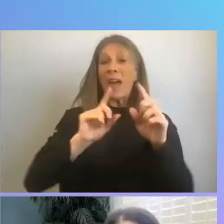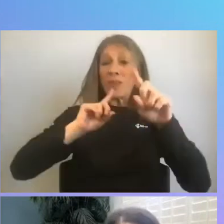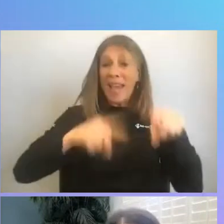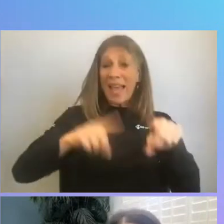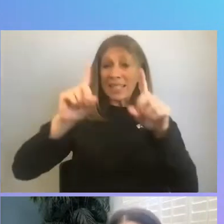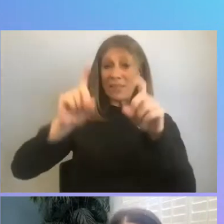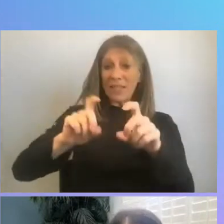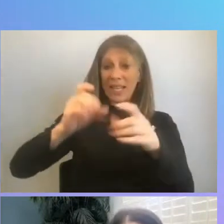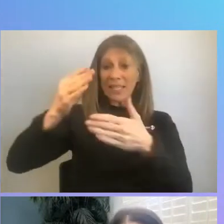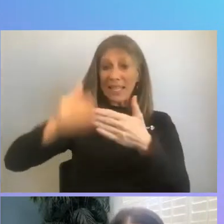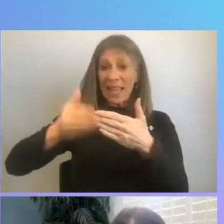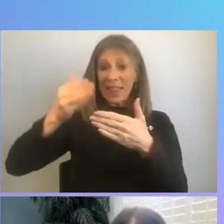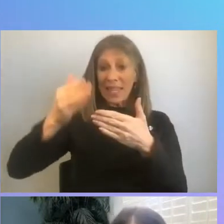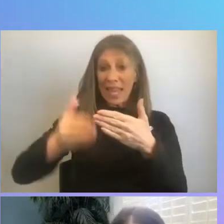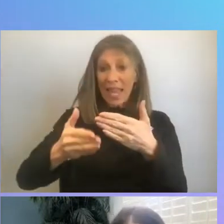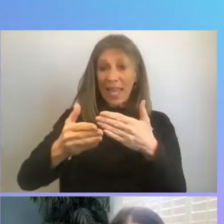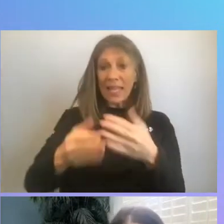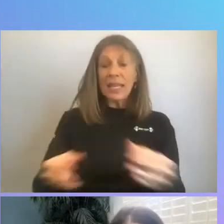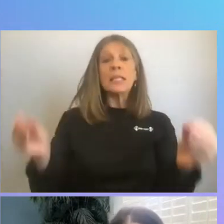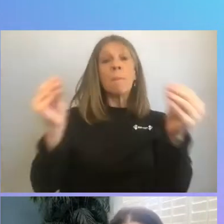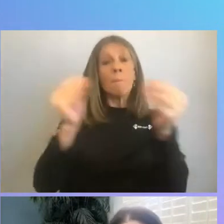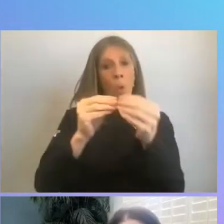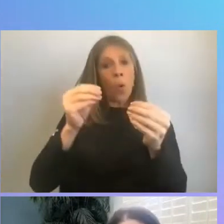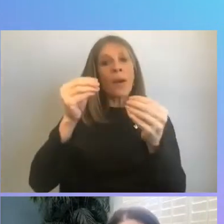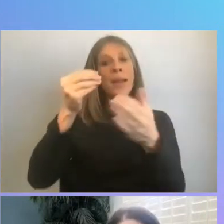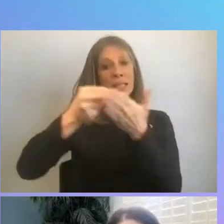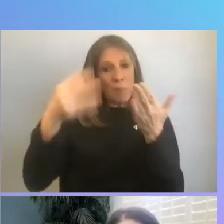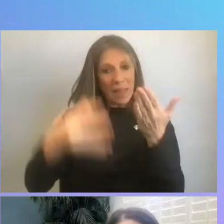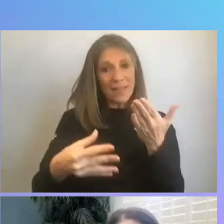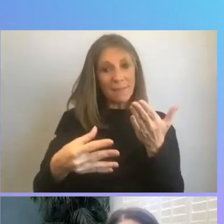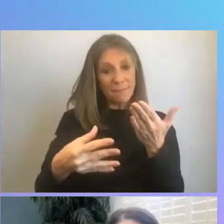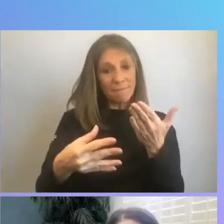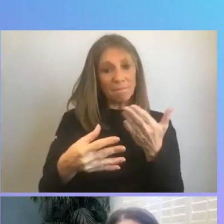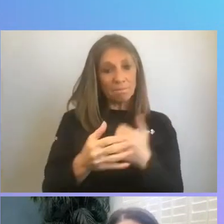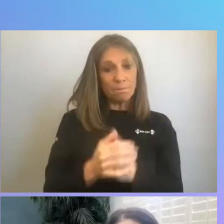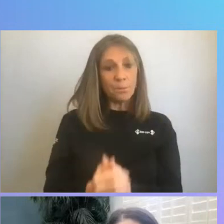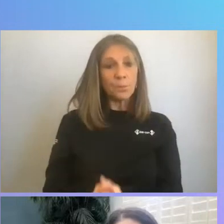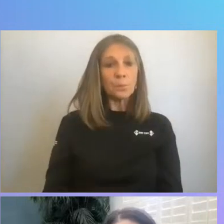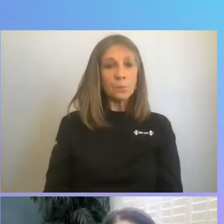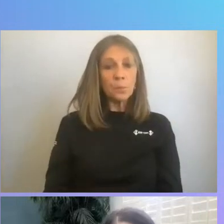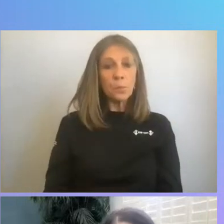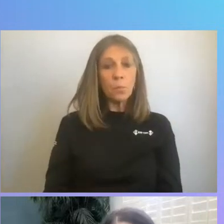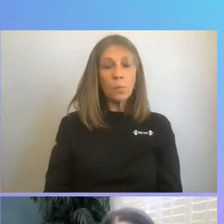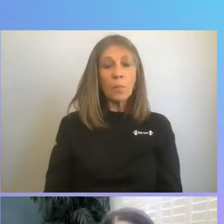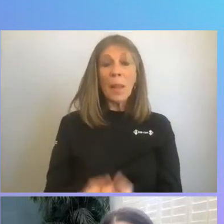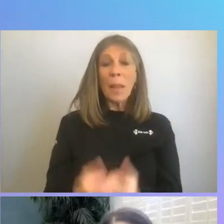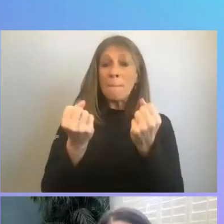more expensive and many of you might have thought about the